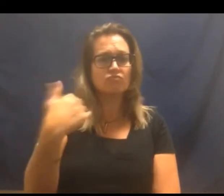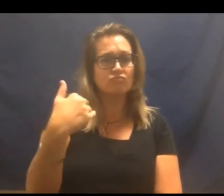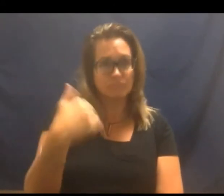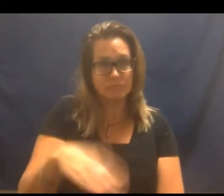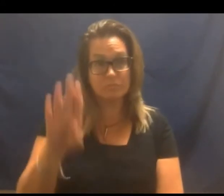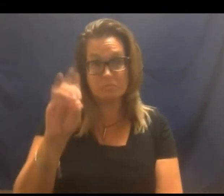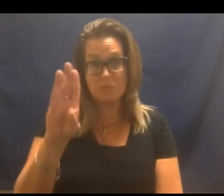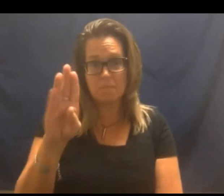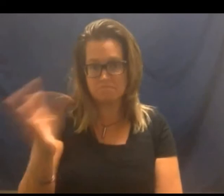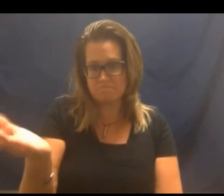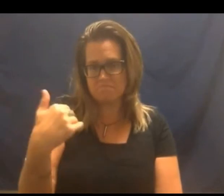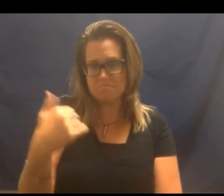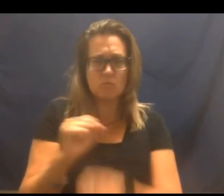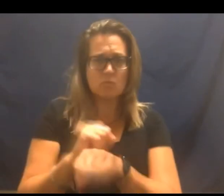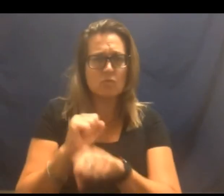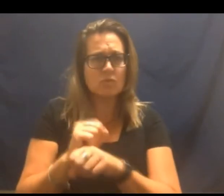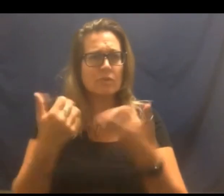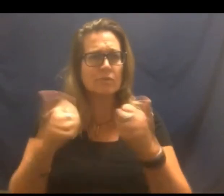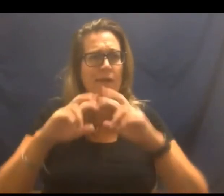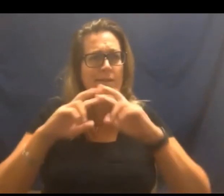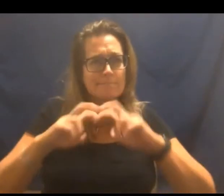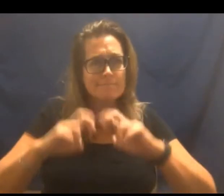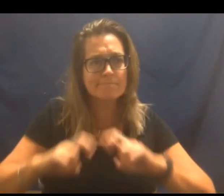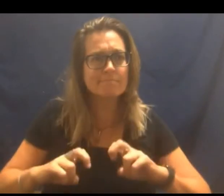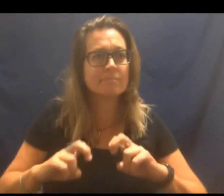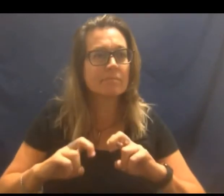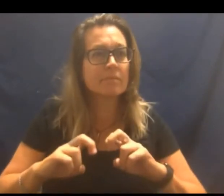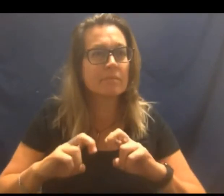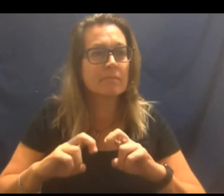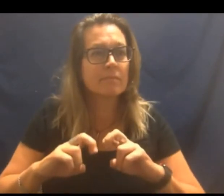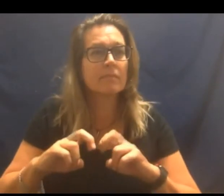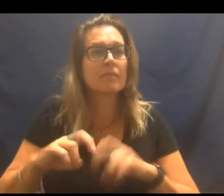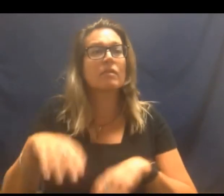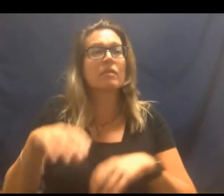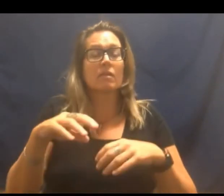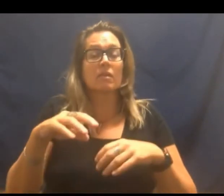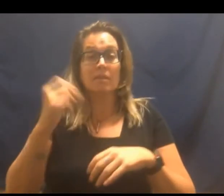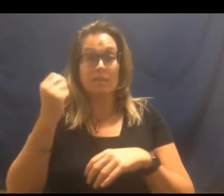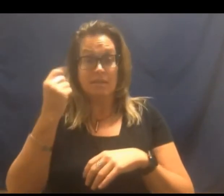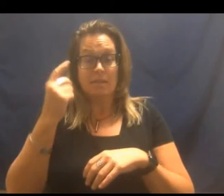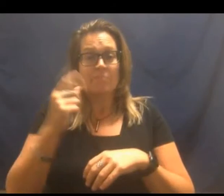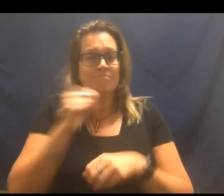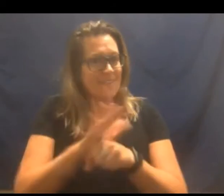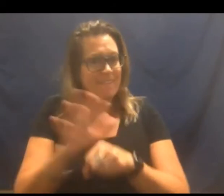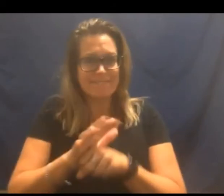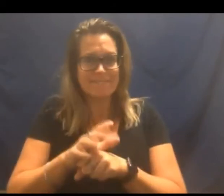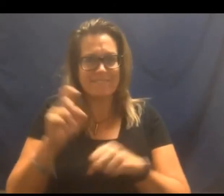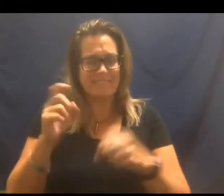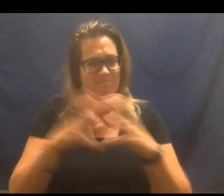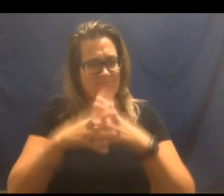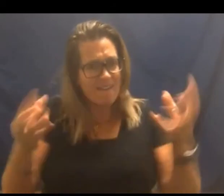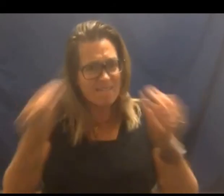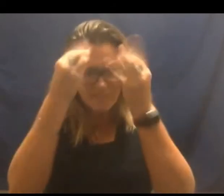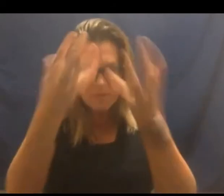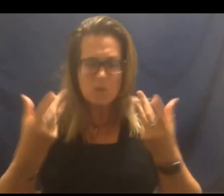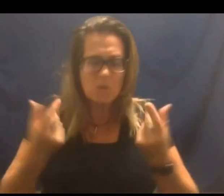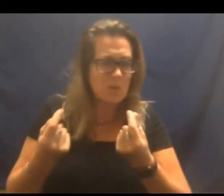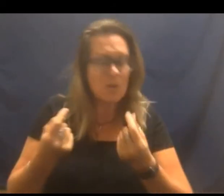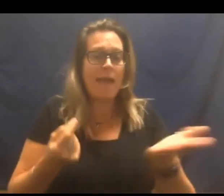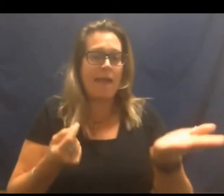with Stokio. The three of them worked together in order to get more